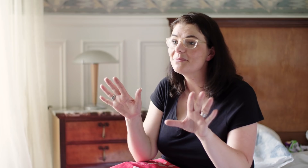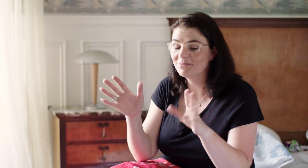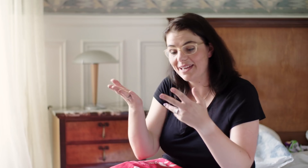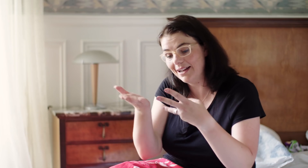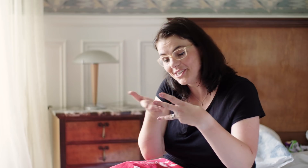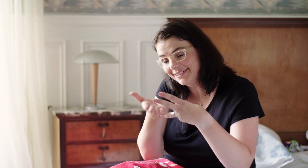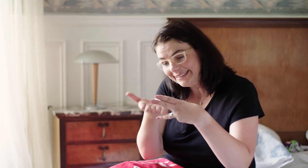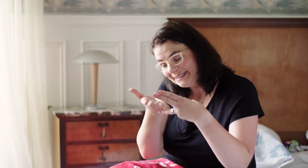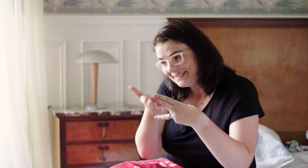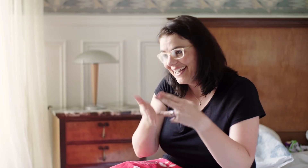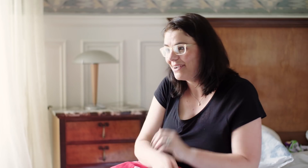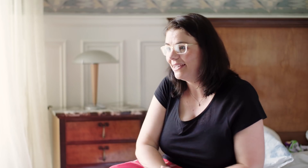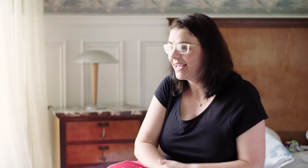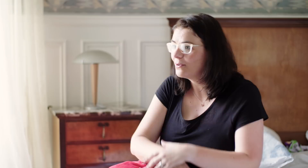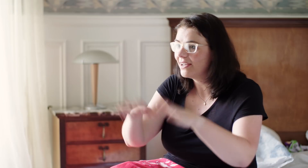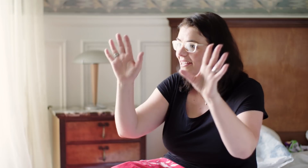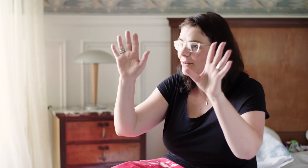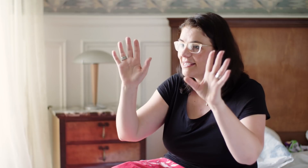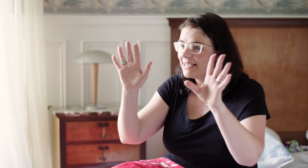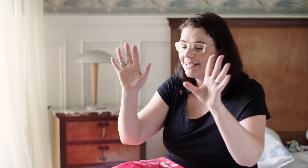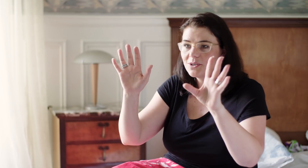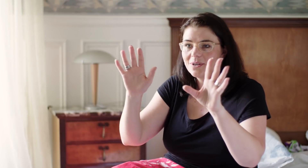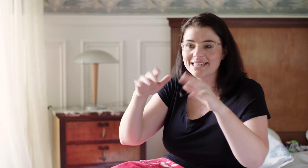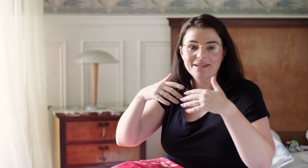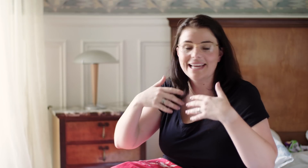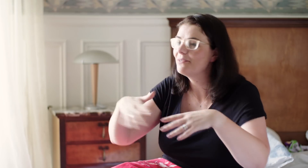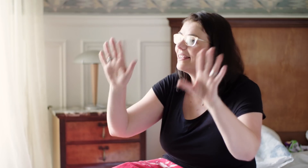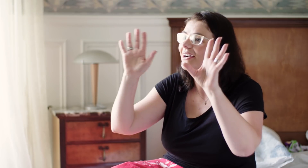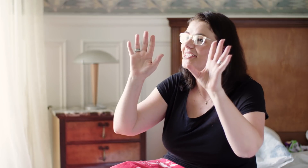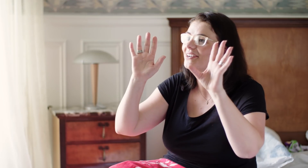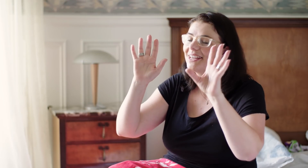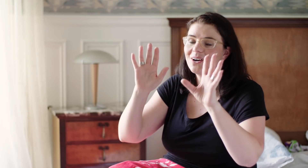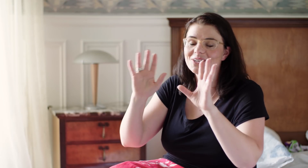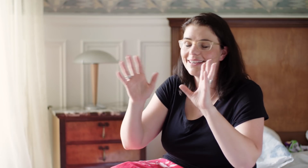So we thought we were all done with kids when we had Elijah, and we gave away all our Thomas the Tank toys